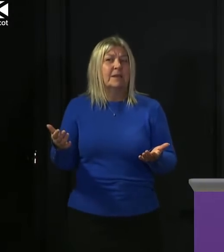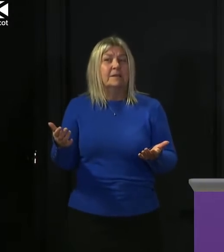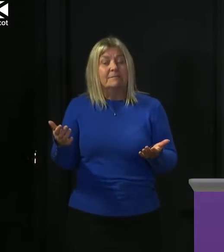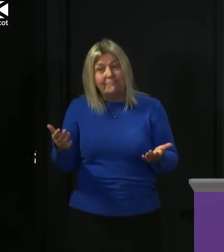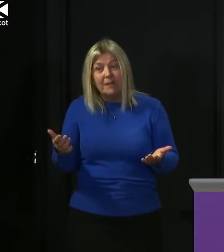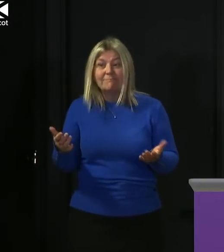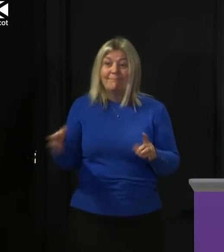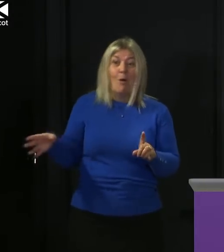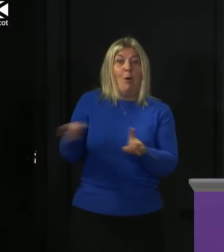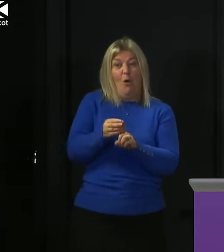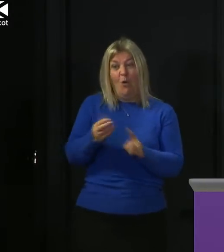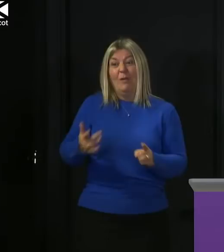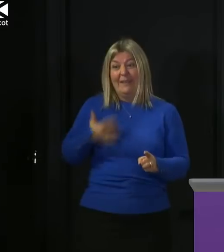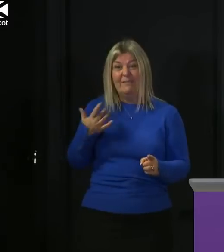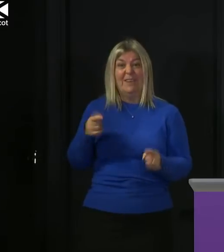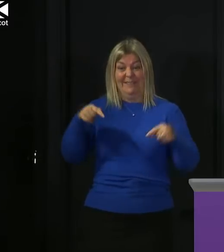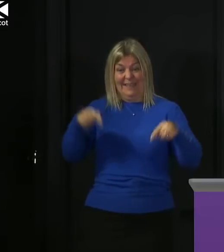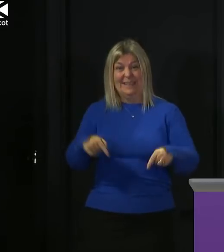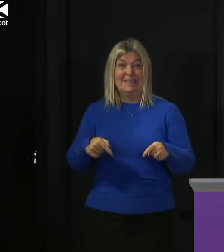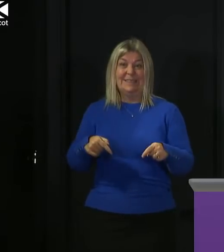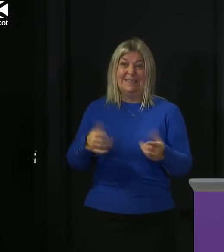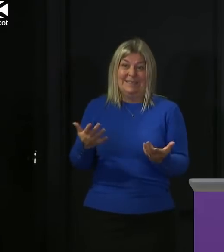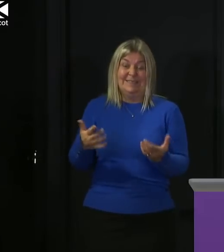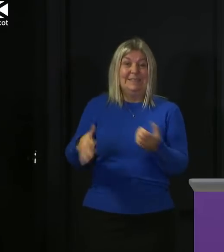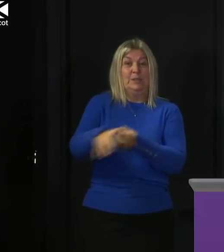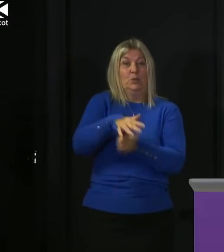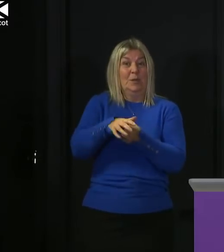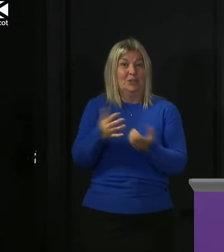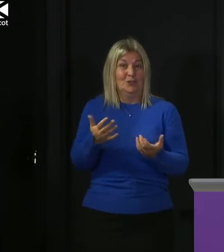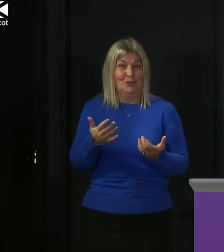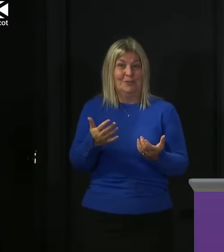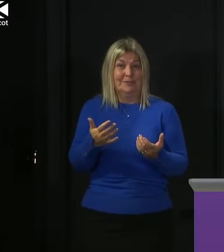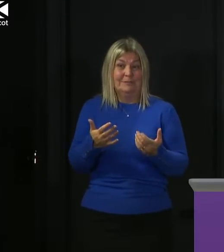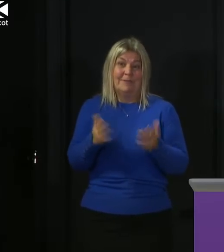having to live with a whole range of restrictions, with the reason of trying to stop the virus